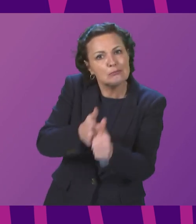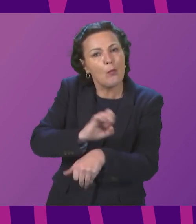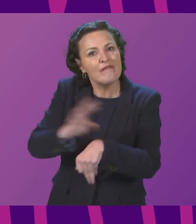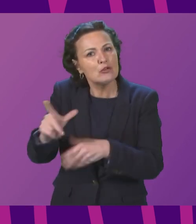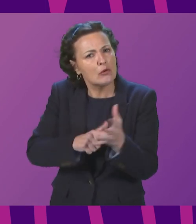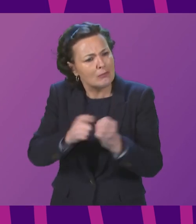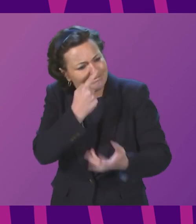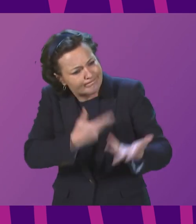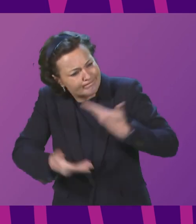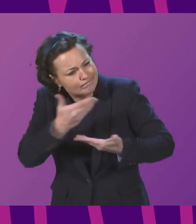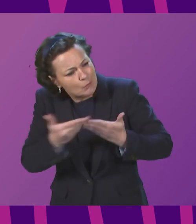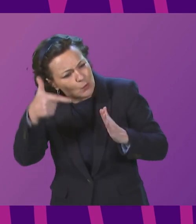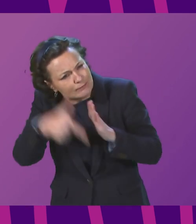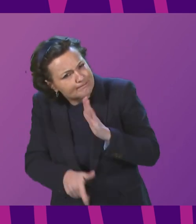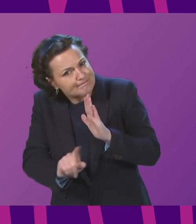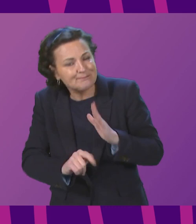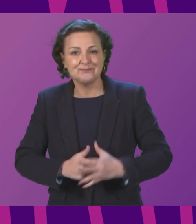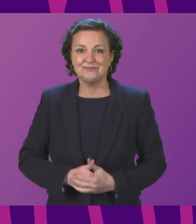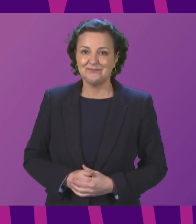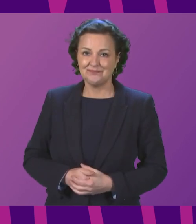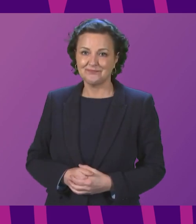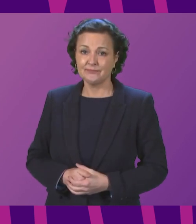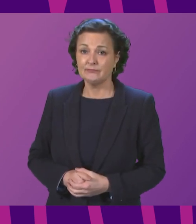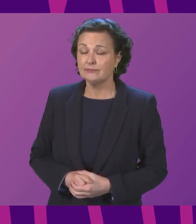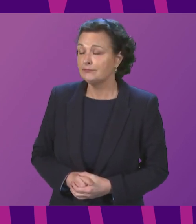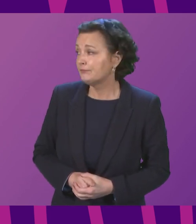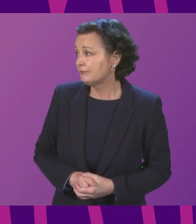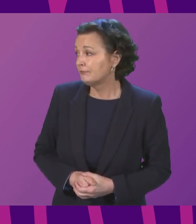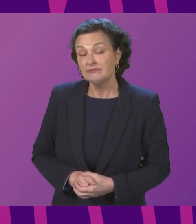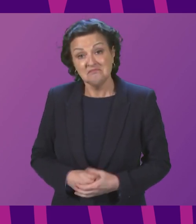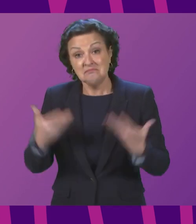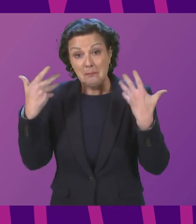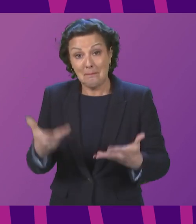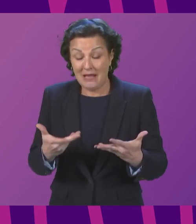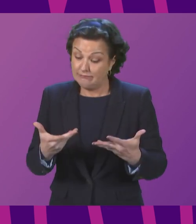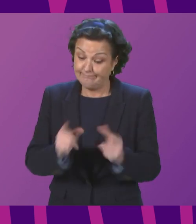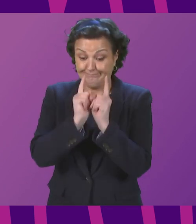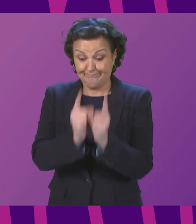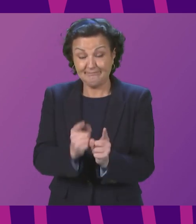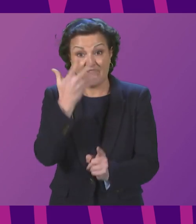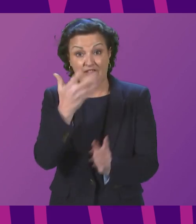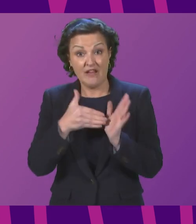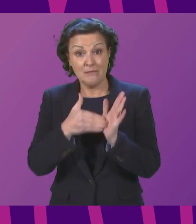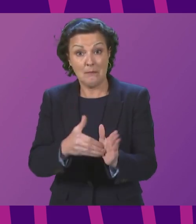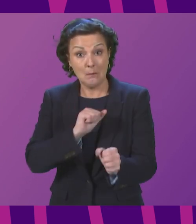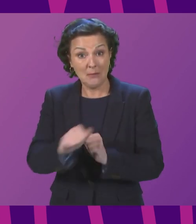The fact that we have allocated £500 million today is an indication that we know the impact